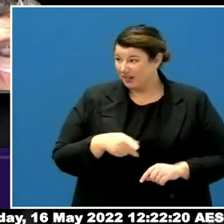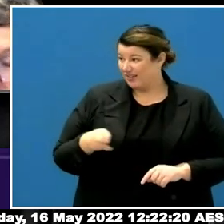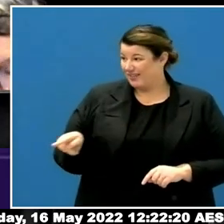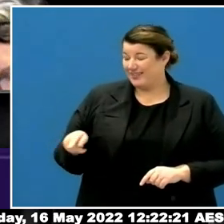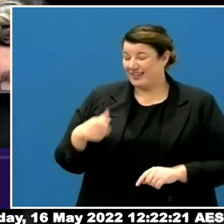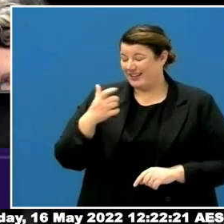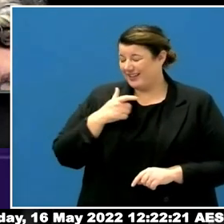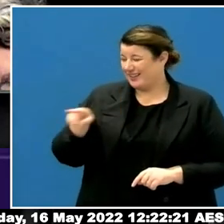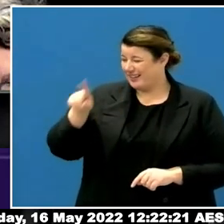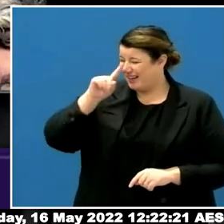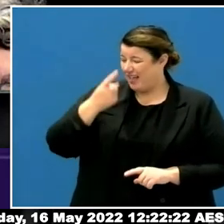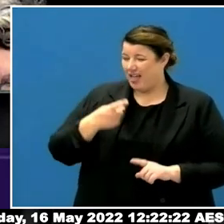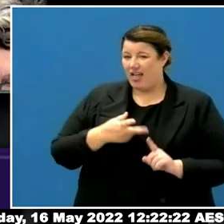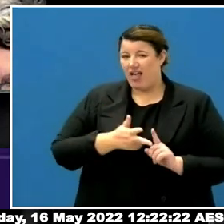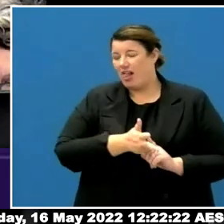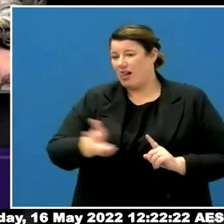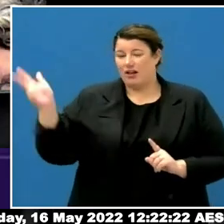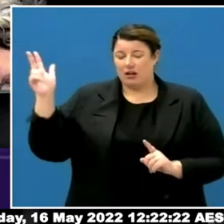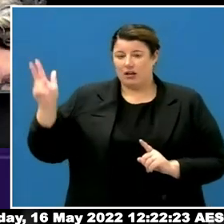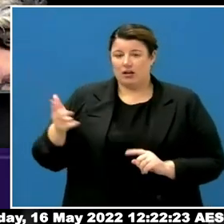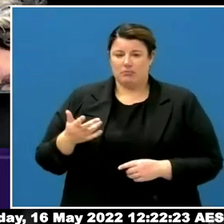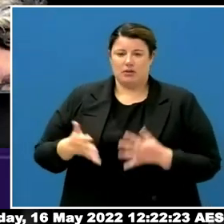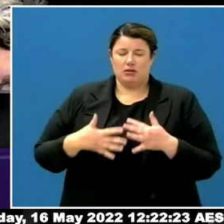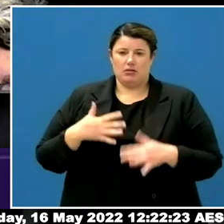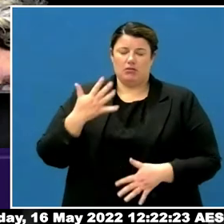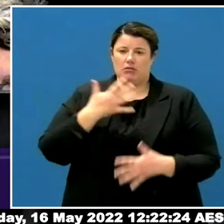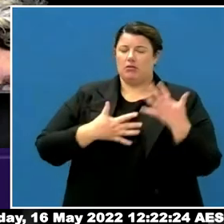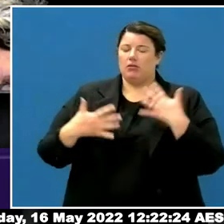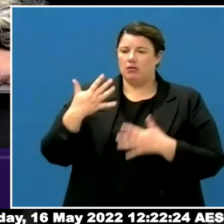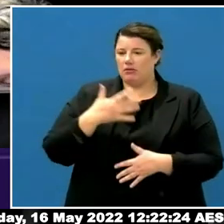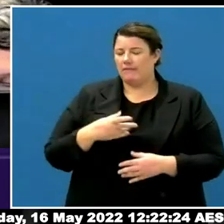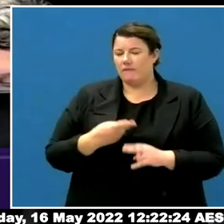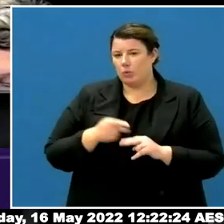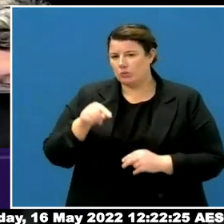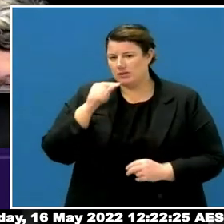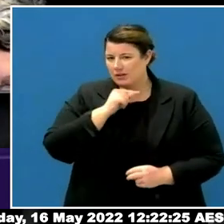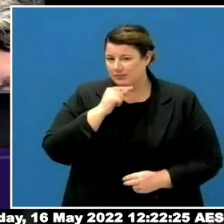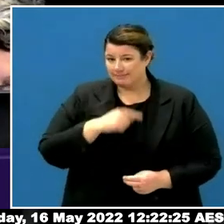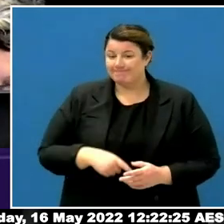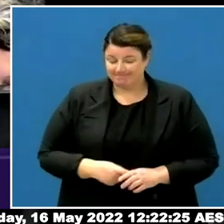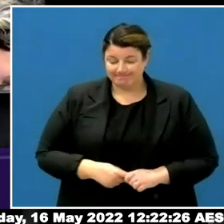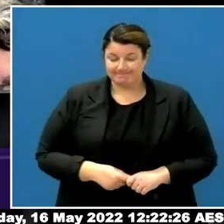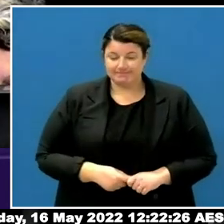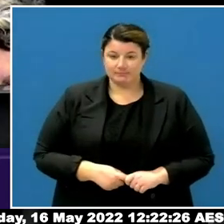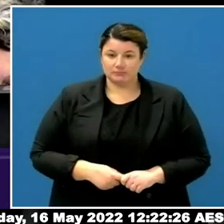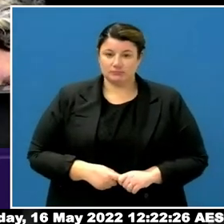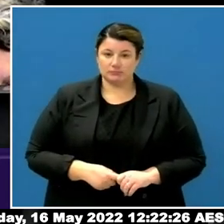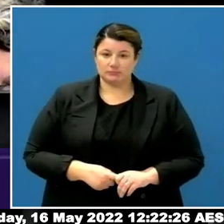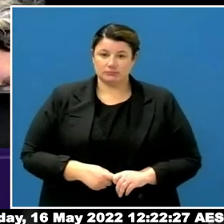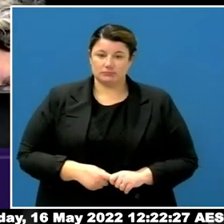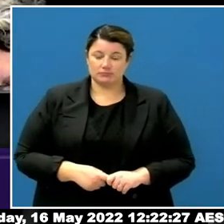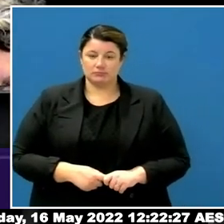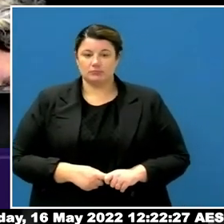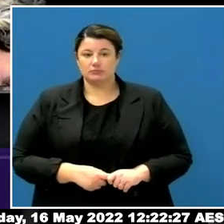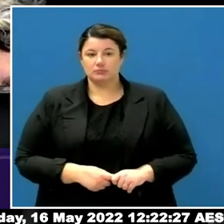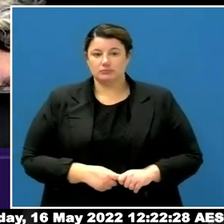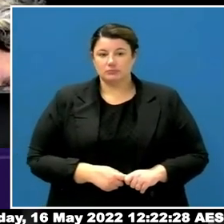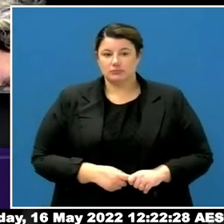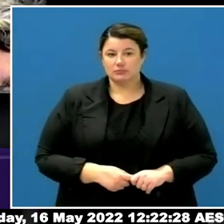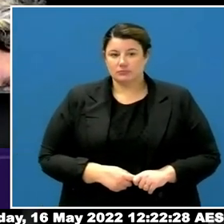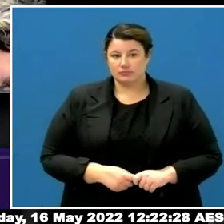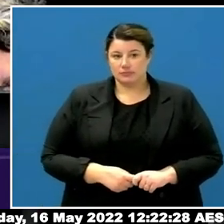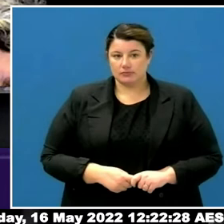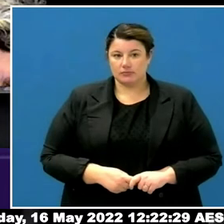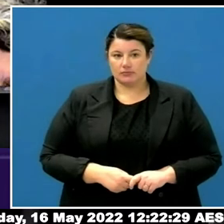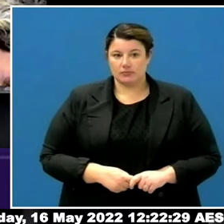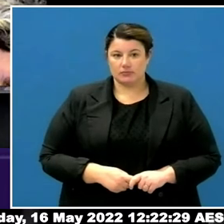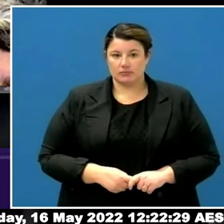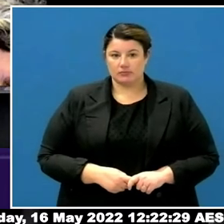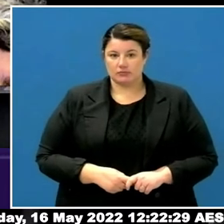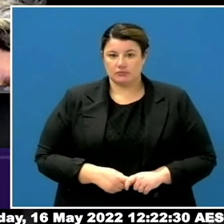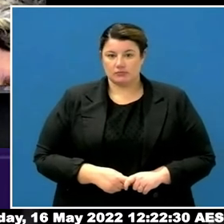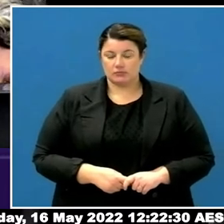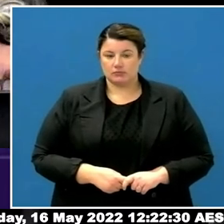Yes. MR FOGARTY: Taking you to May 2020